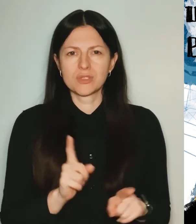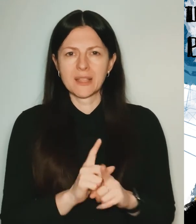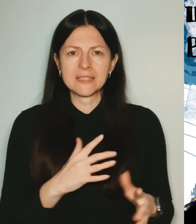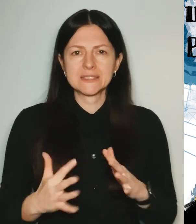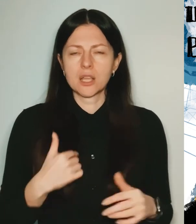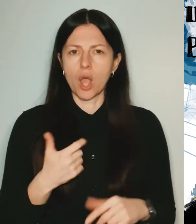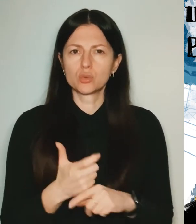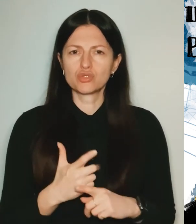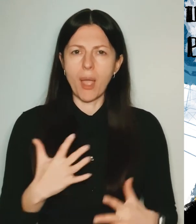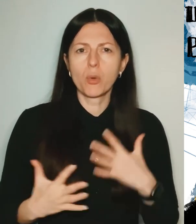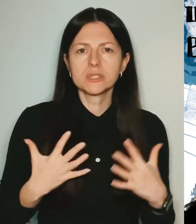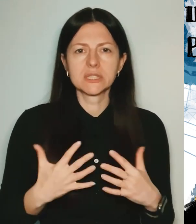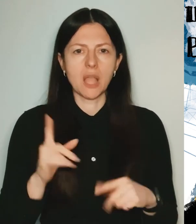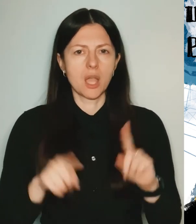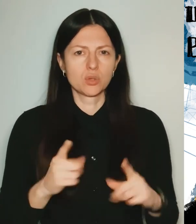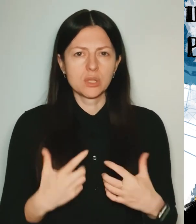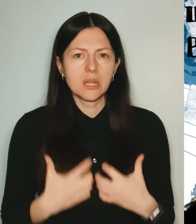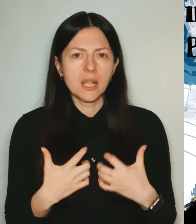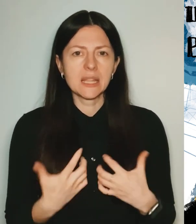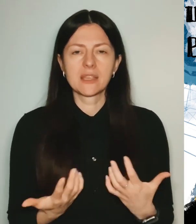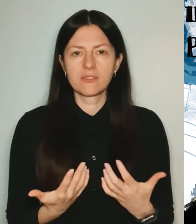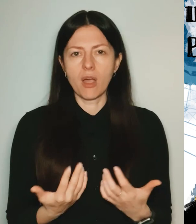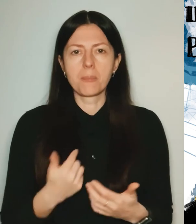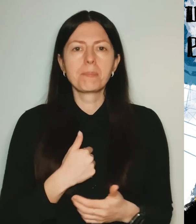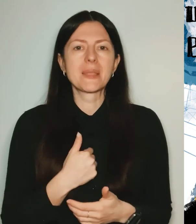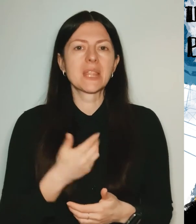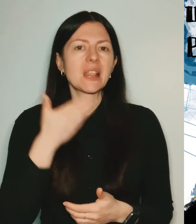I am quite emotional, sometimes timid and so on.